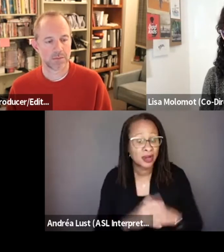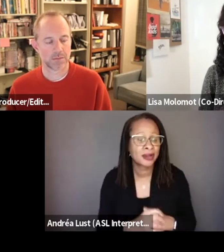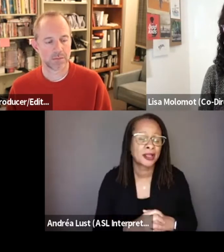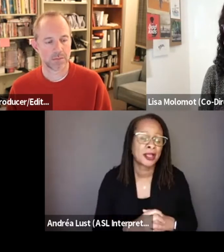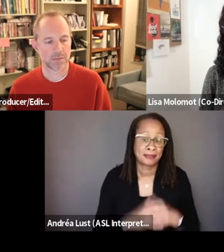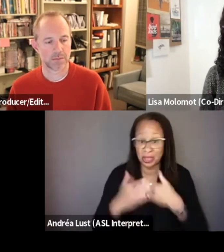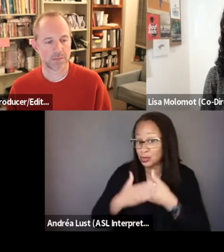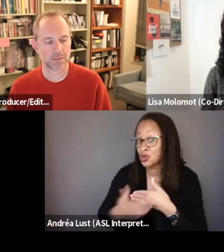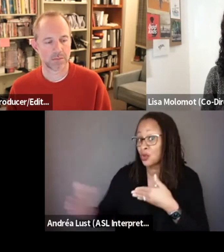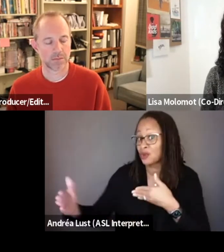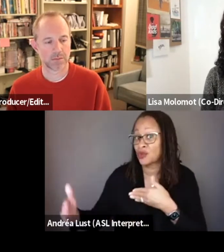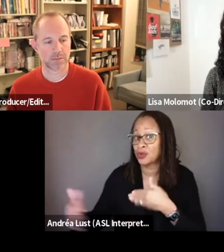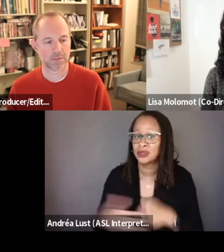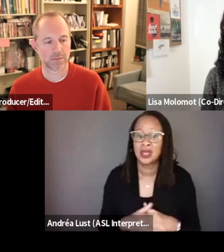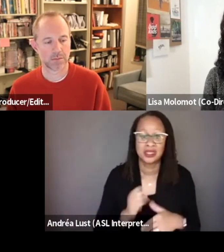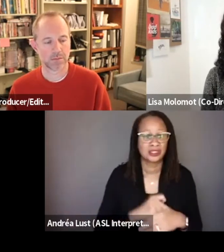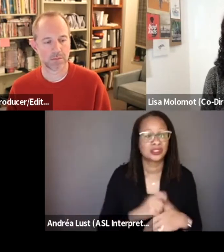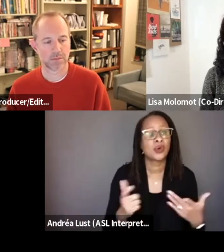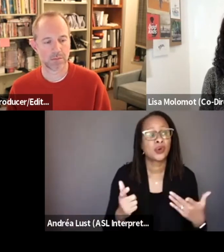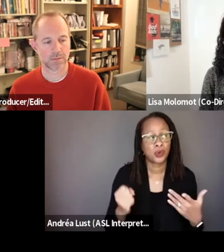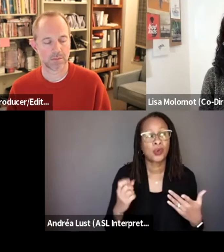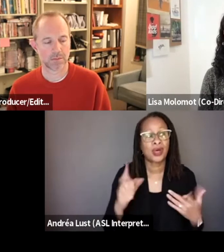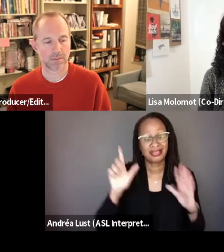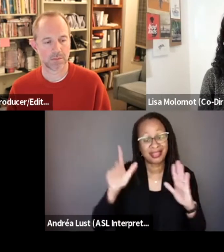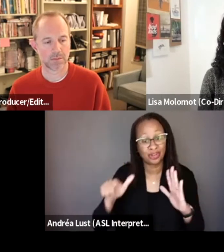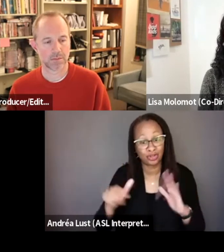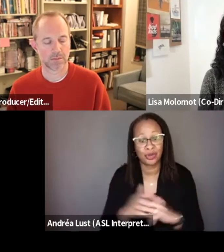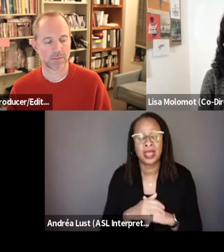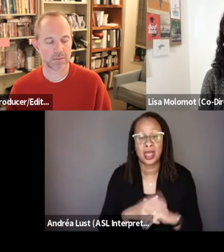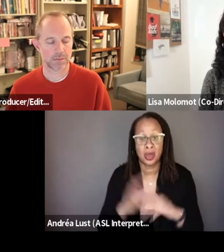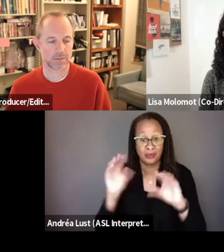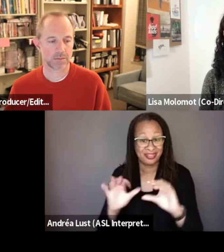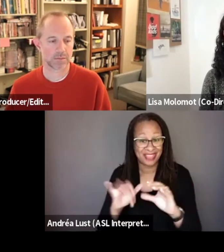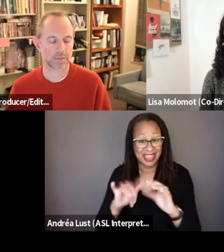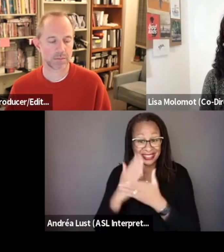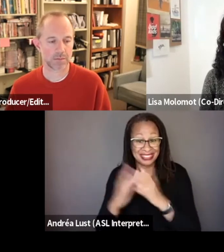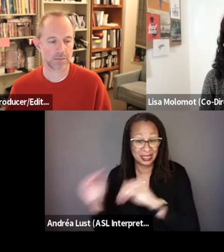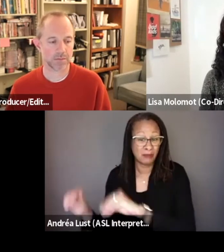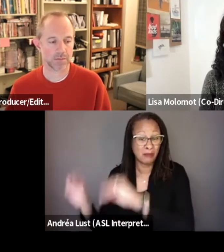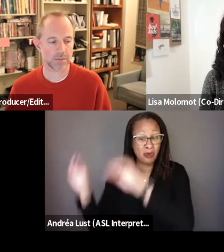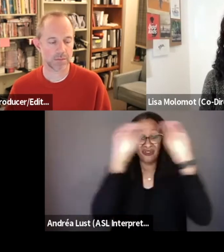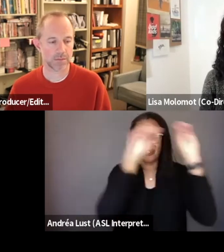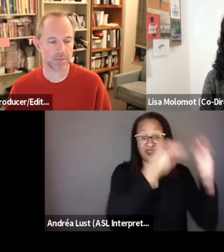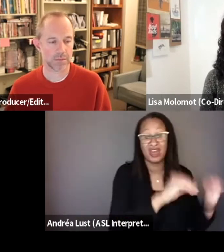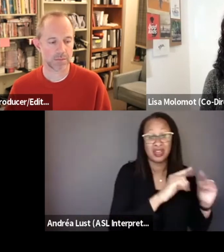So eventually, we didn't move that scene up to the very beginning of the film.